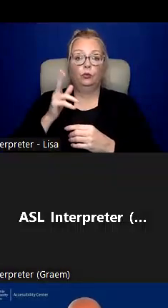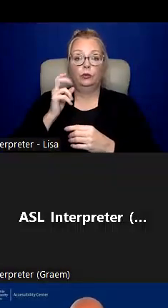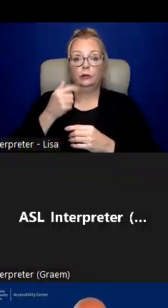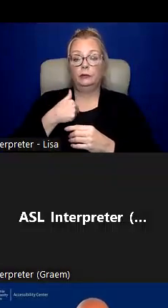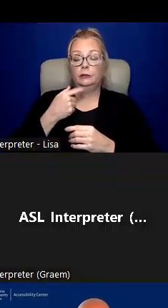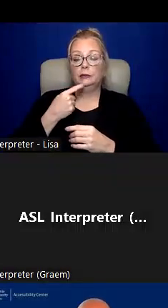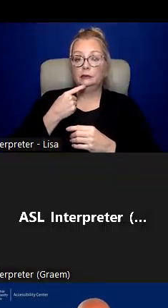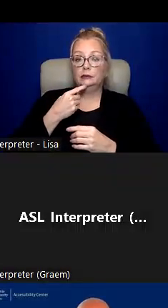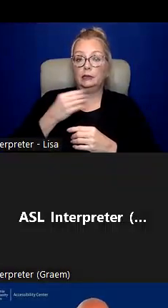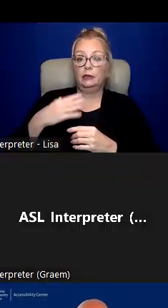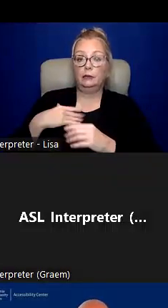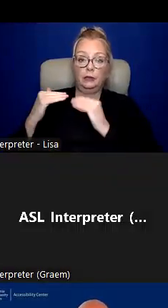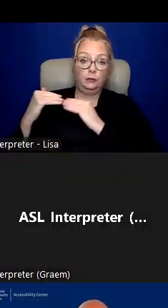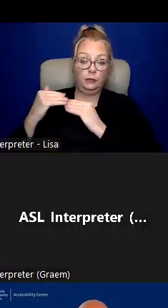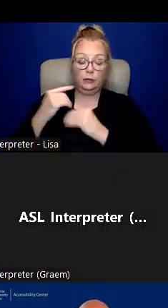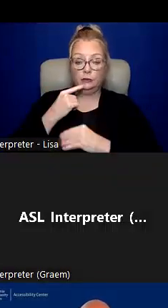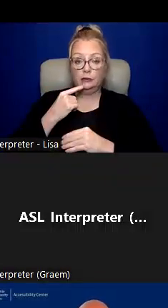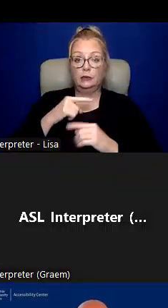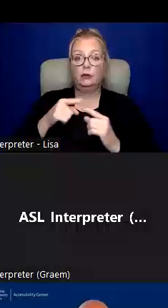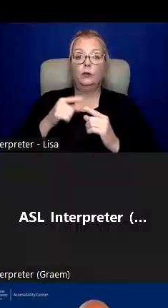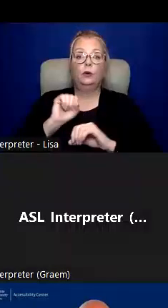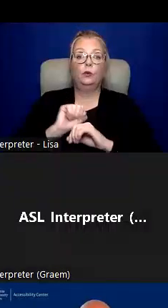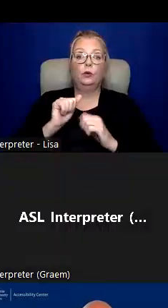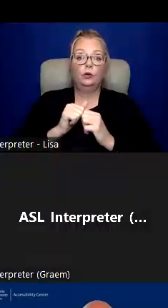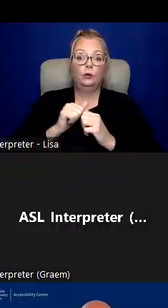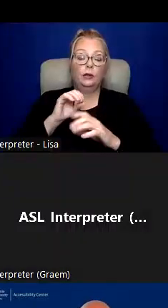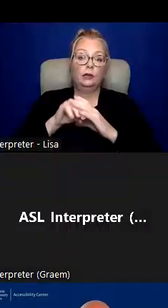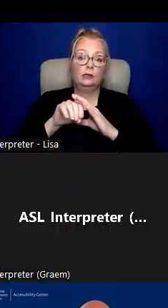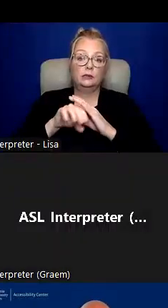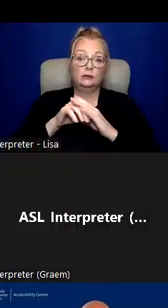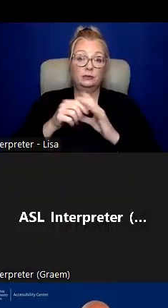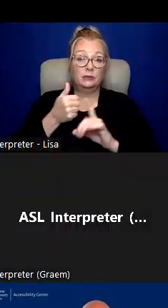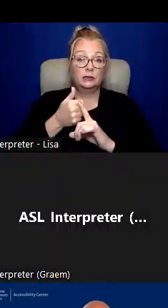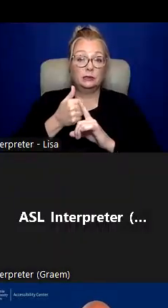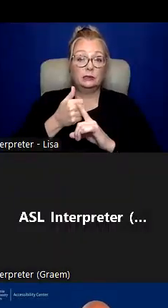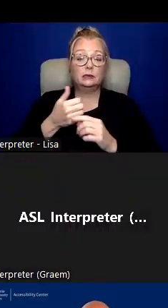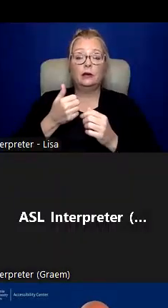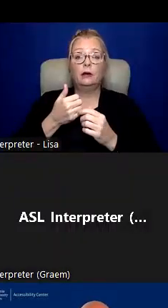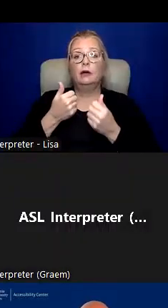is that when you're working with accessibility and trying to integrate it into your organization